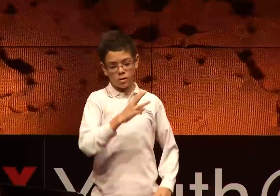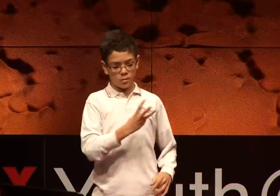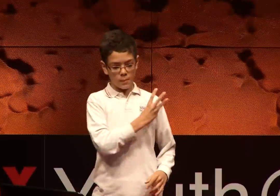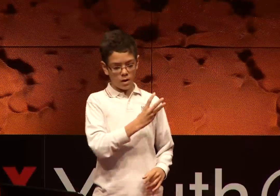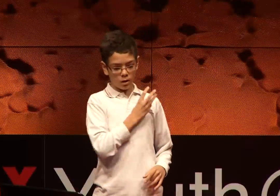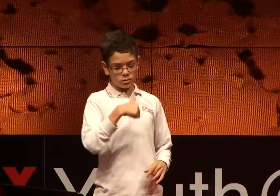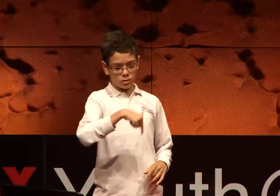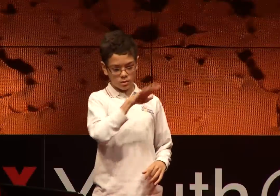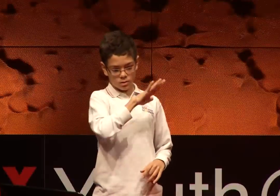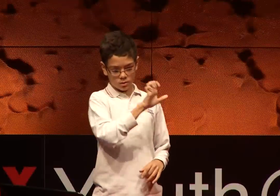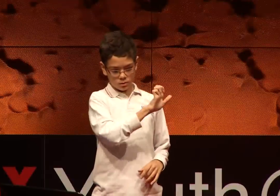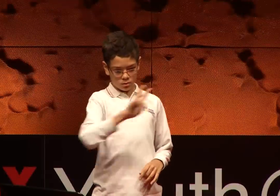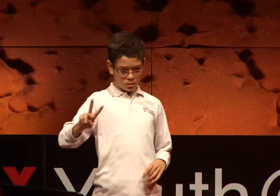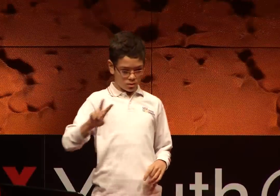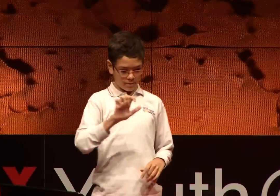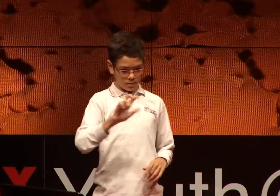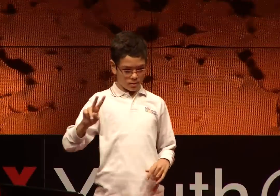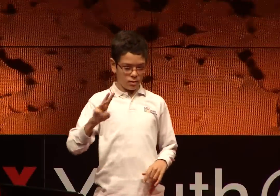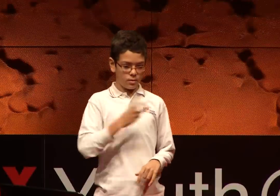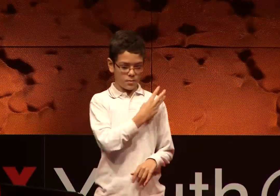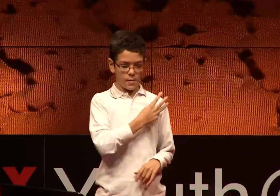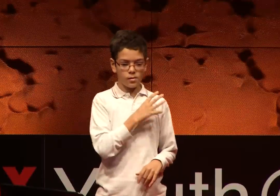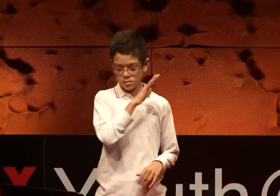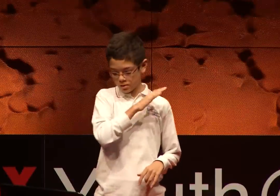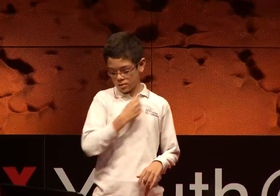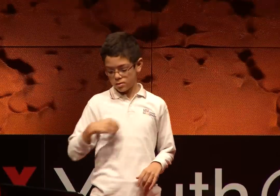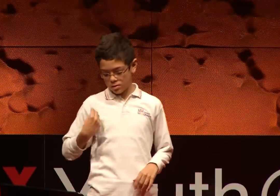This an image of Gallaudet, which is in Washington, USA.